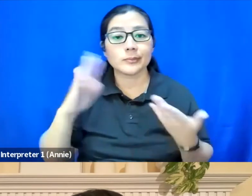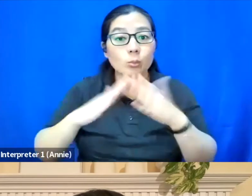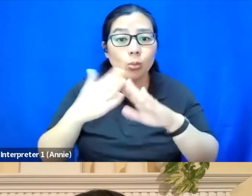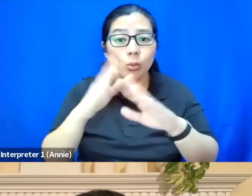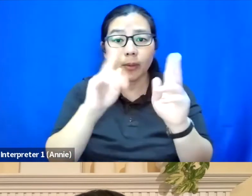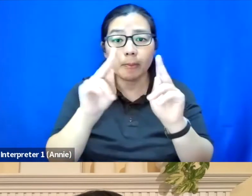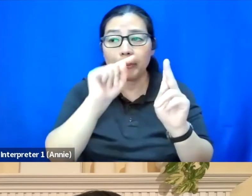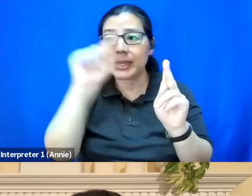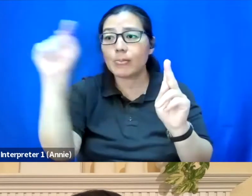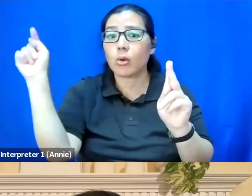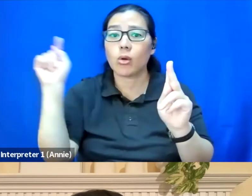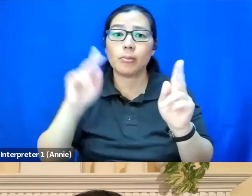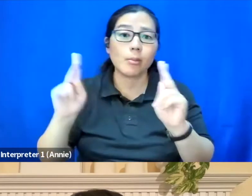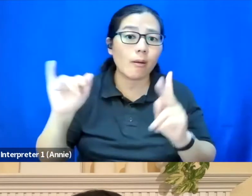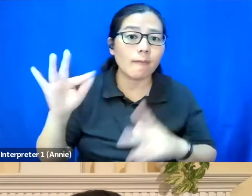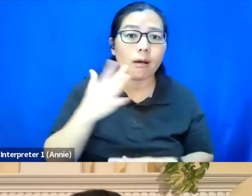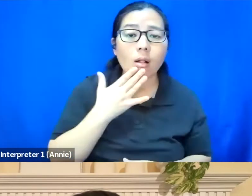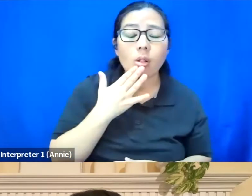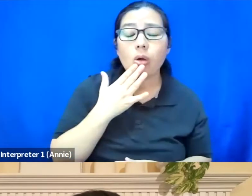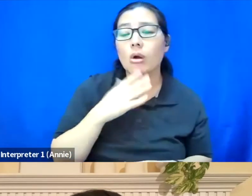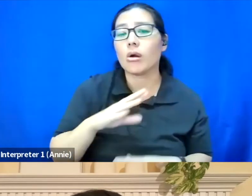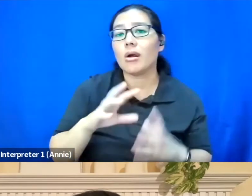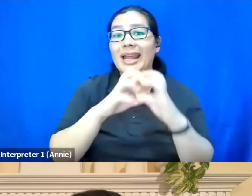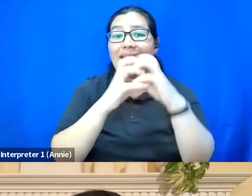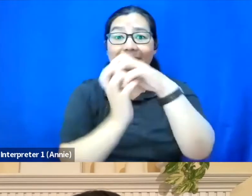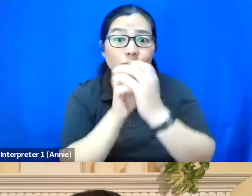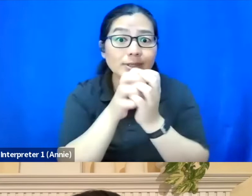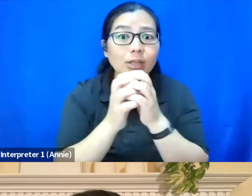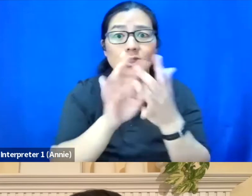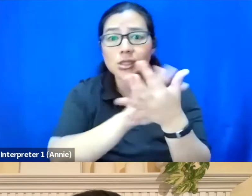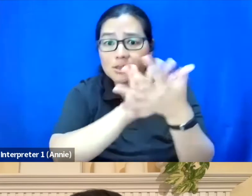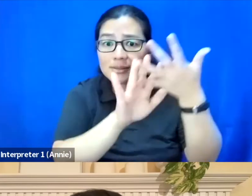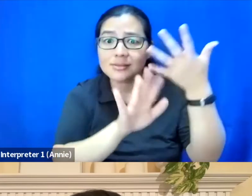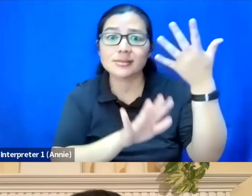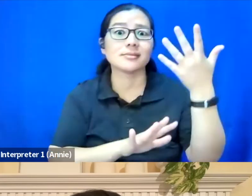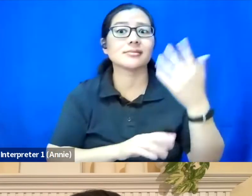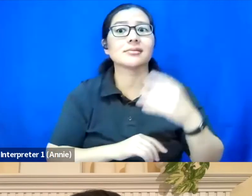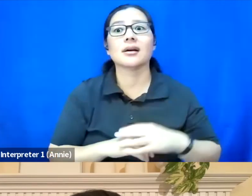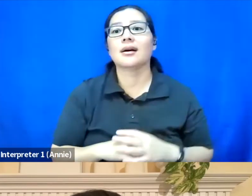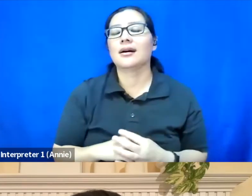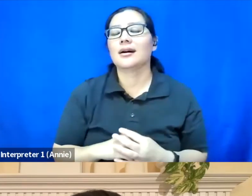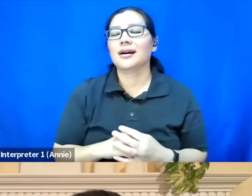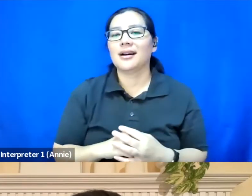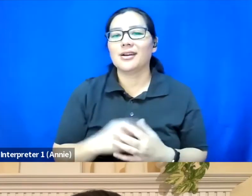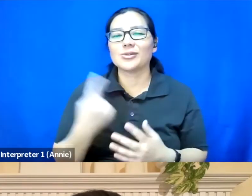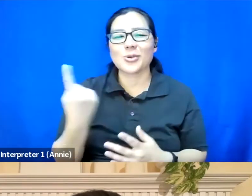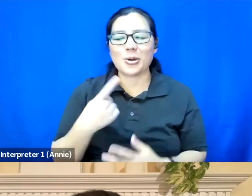then there's got to be other people who are looking for this thing. And if I can heal, I have to provide that thing.